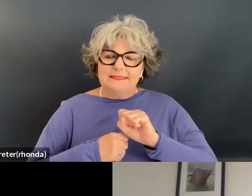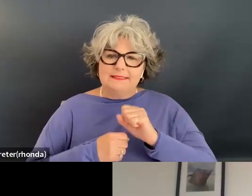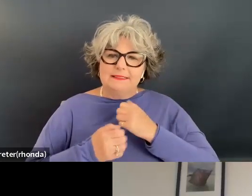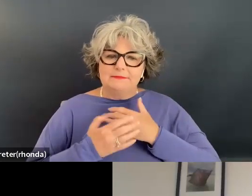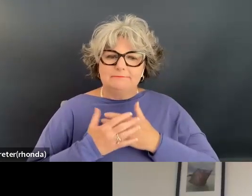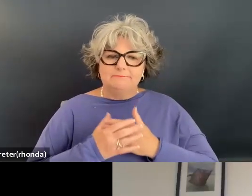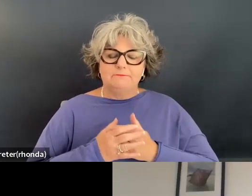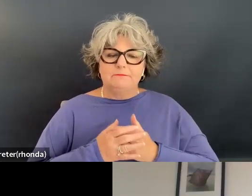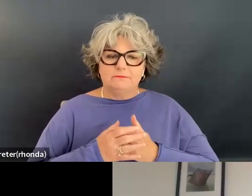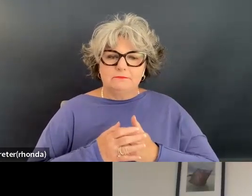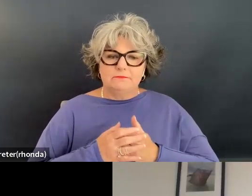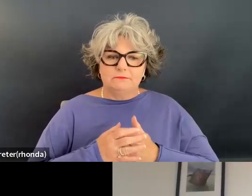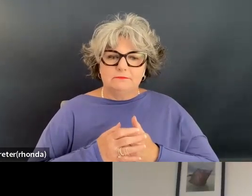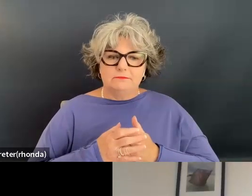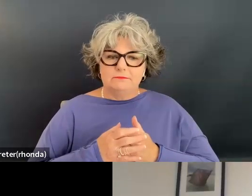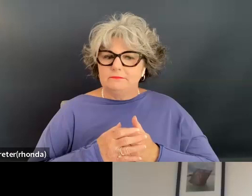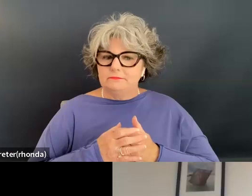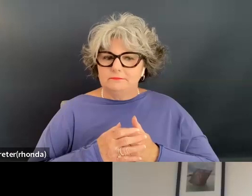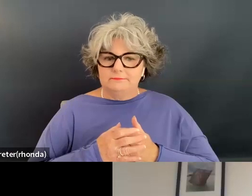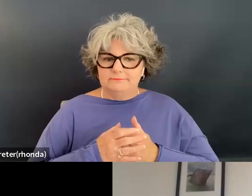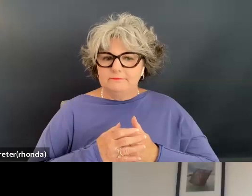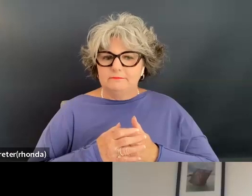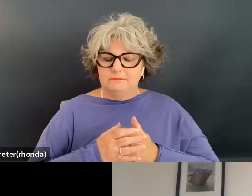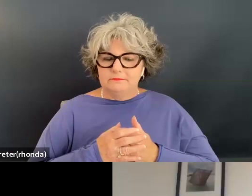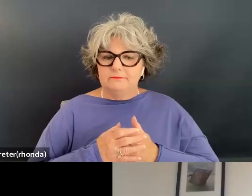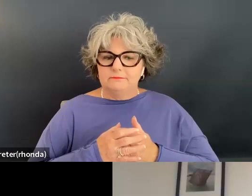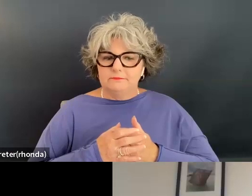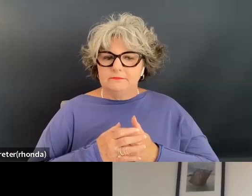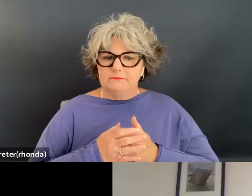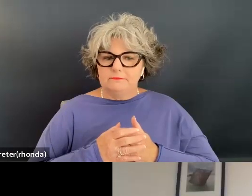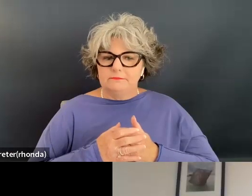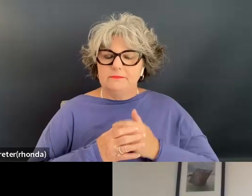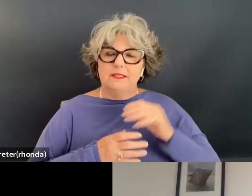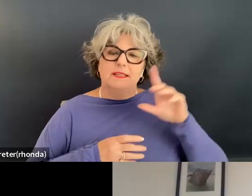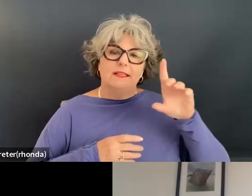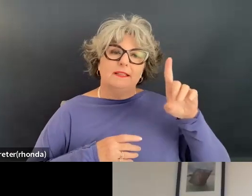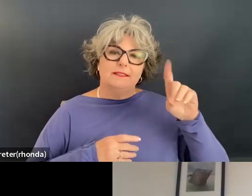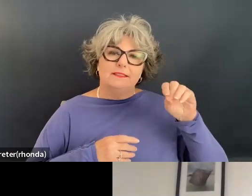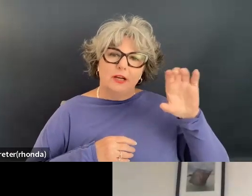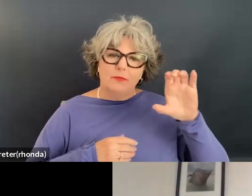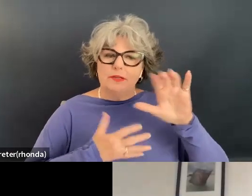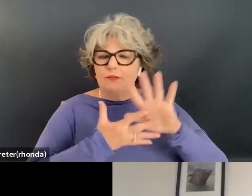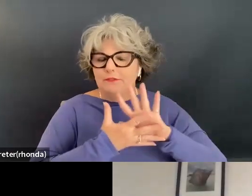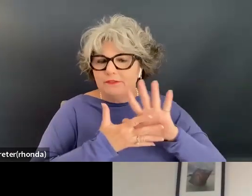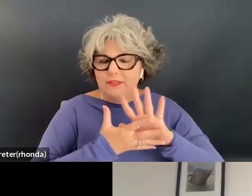like to prescribe a takeaway for the film. It's a documentary. It's about real events.